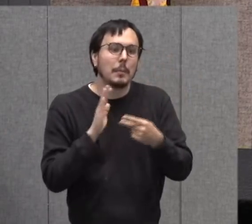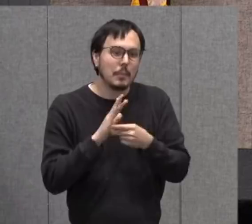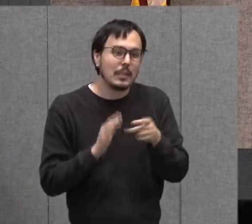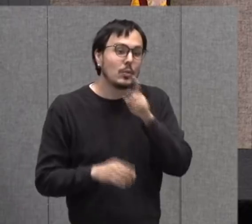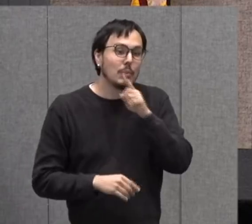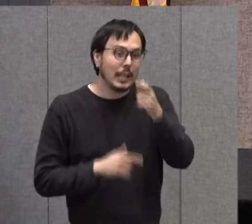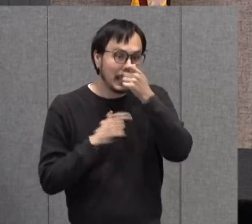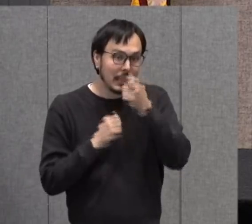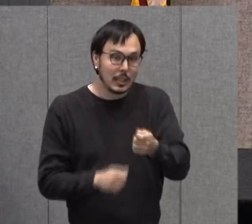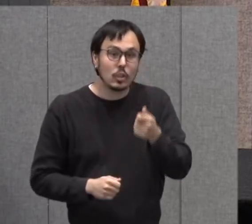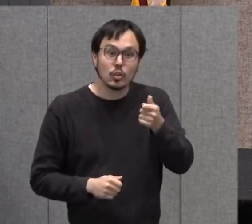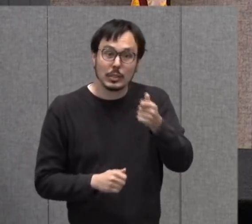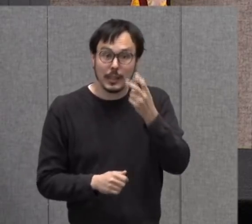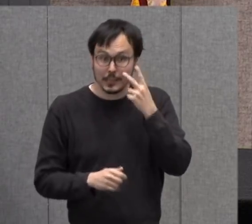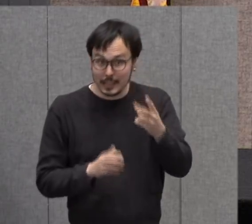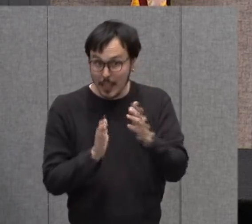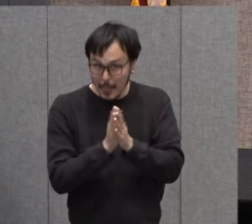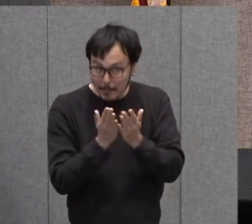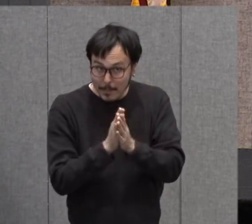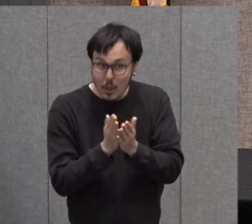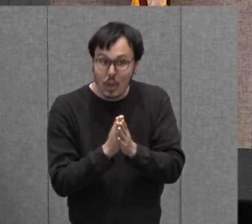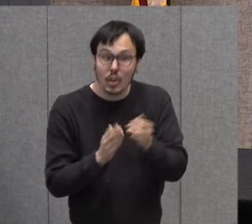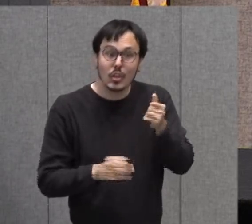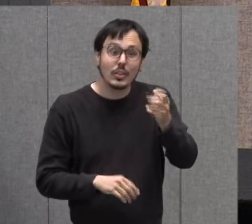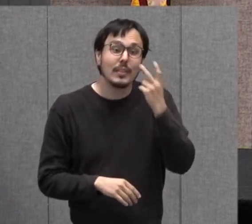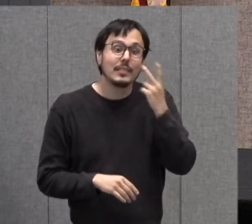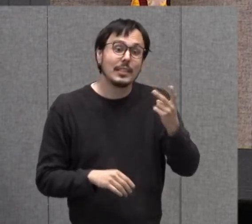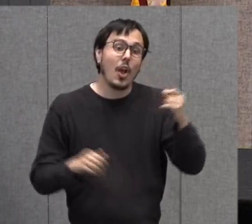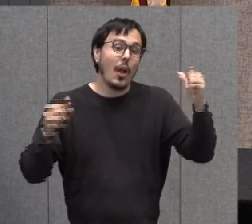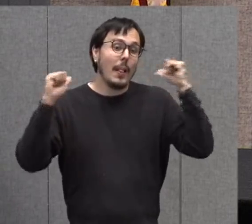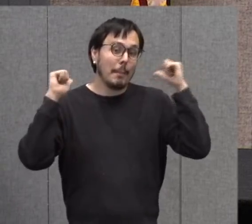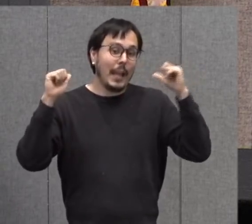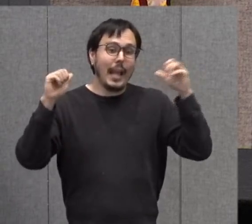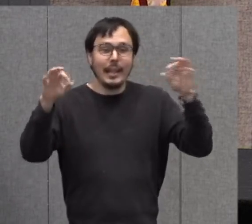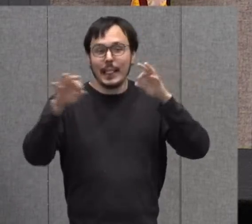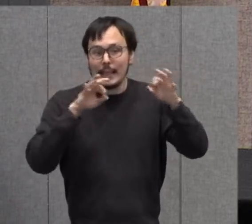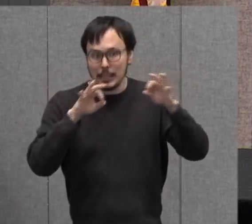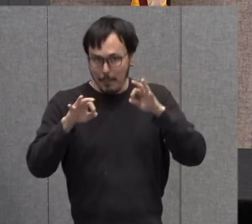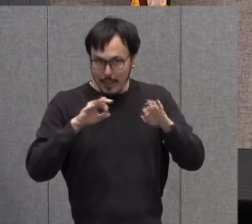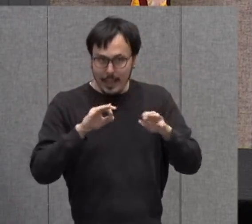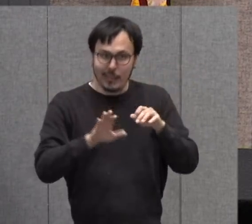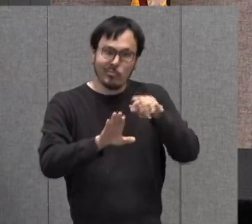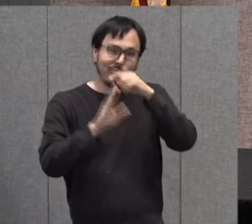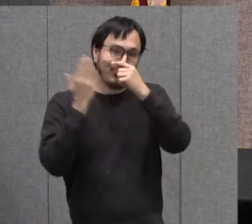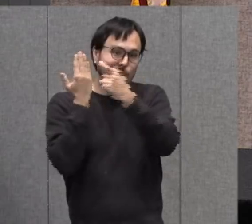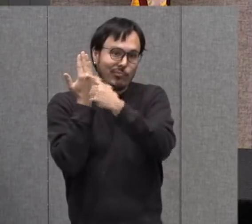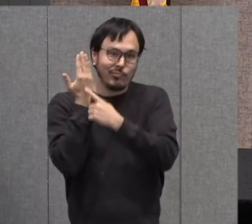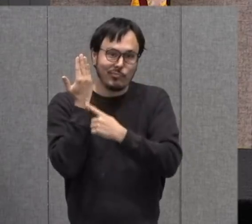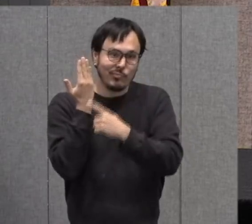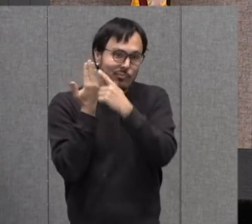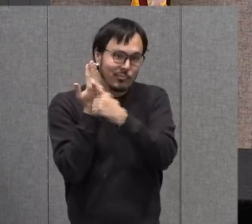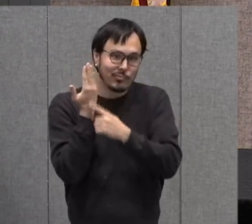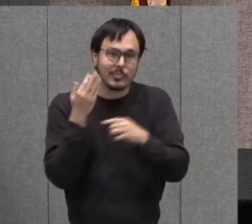is if you see this book and you get a chance to see it, in the back they explain how they came up with all of these comparisons.